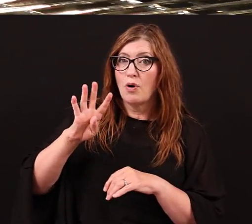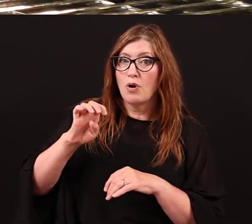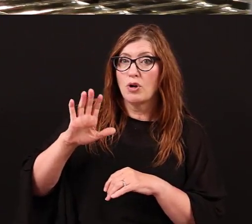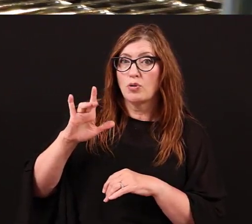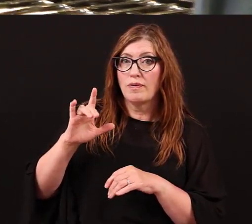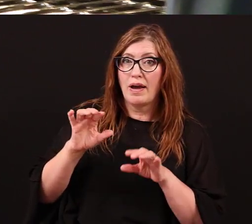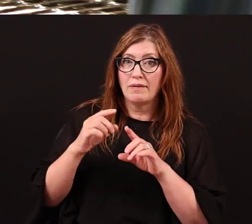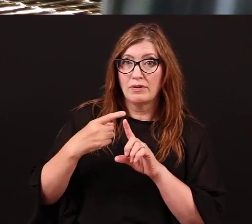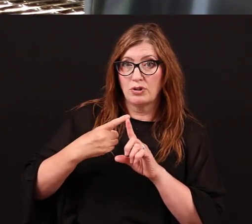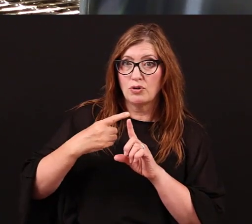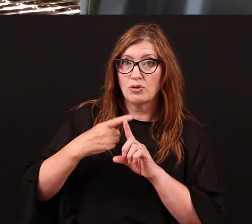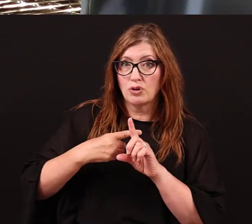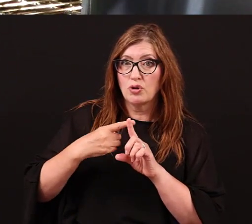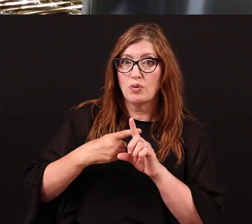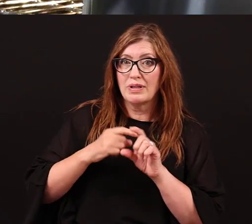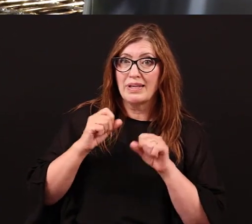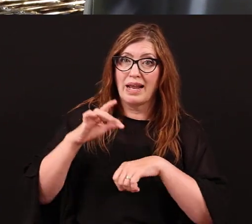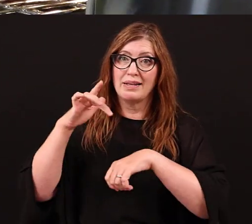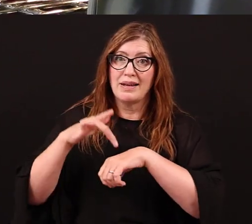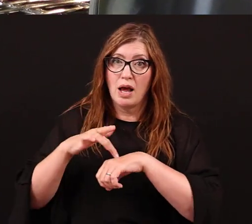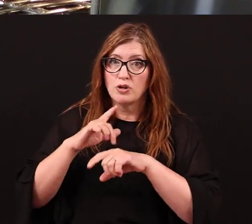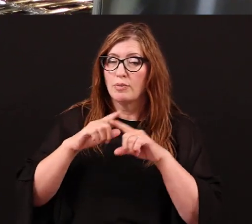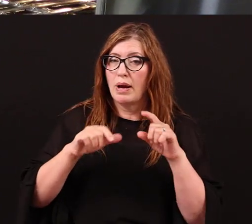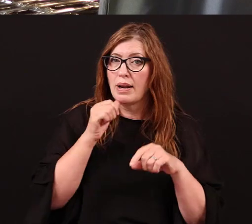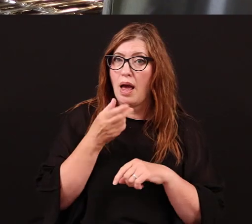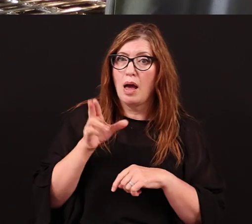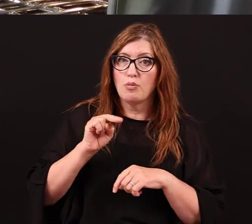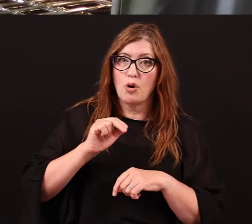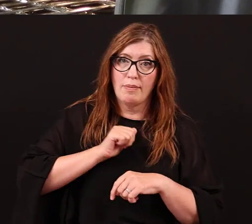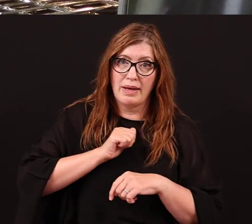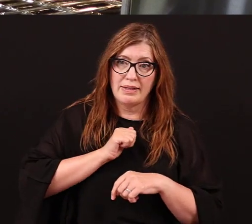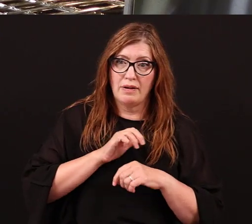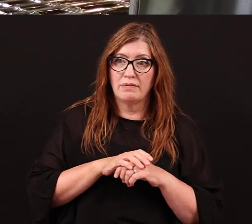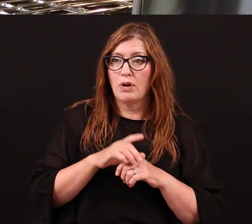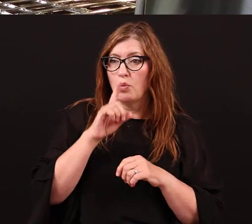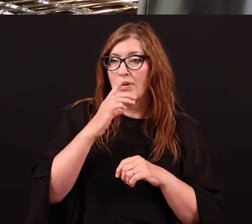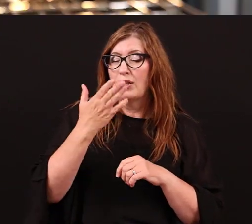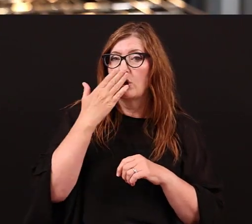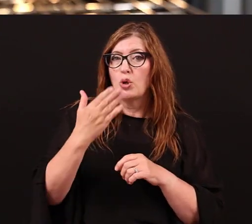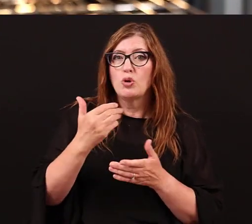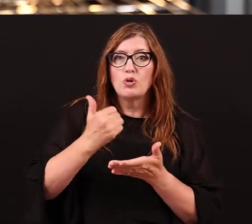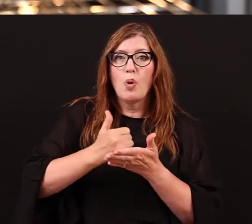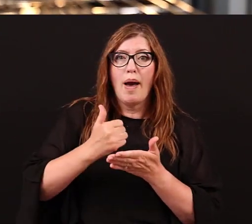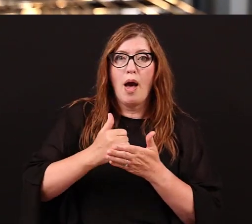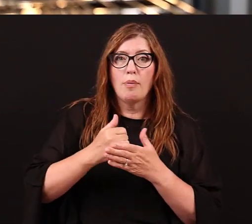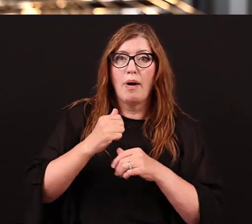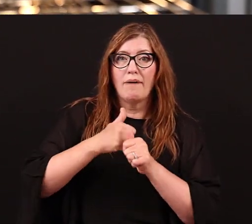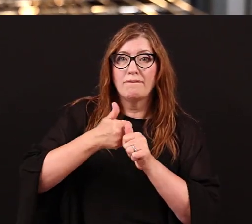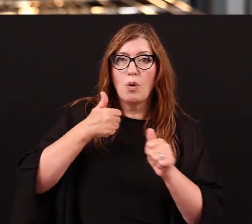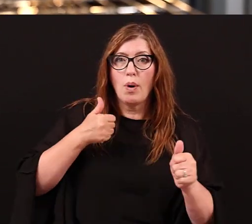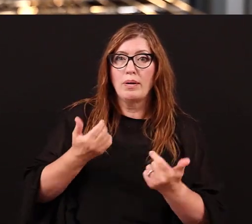but see, I can touch this and not burn myself. So these are really good to keep from burning your forearms or your fingers when you're entering things in